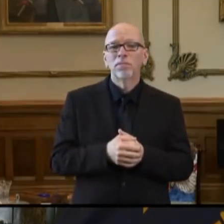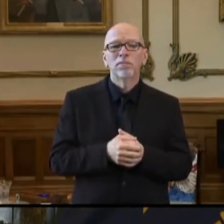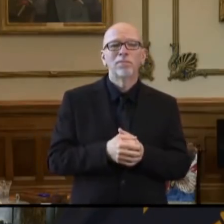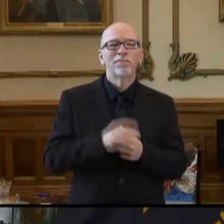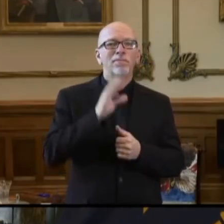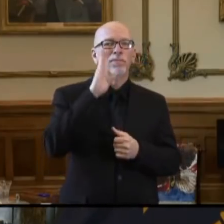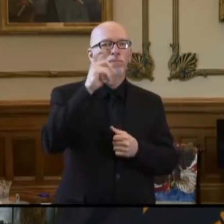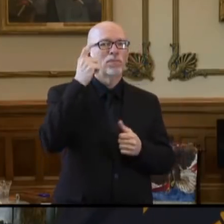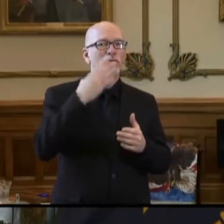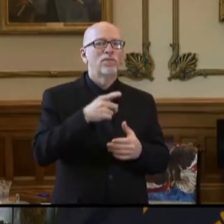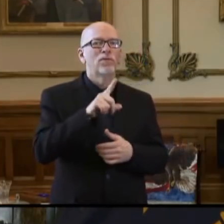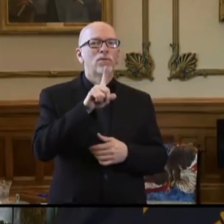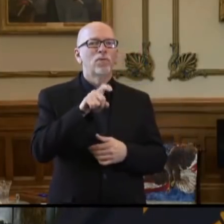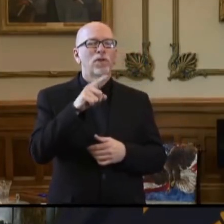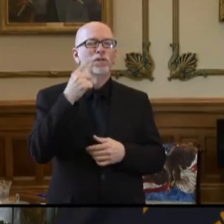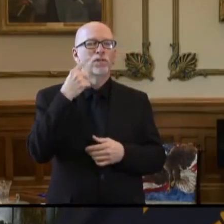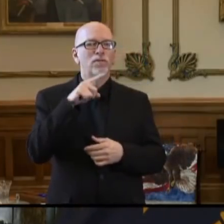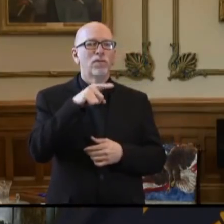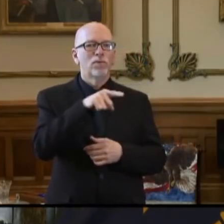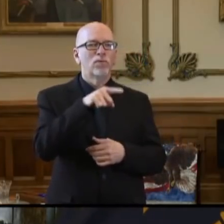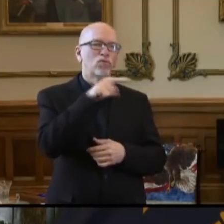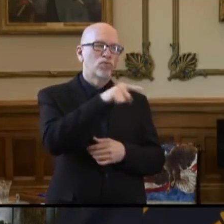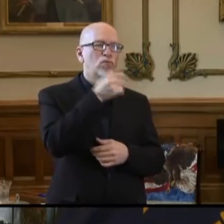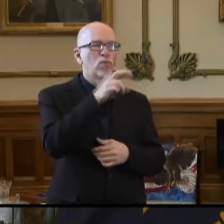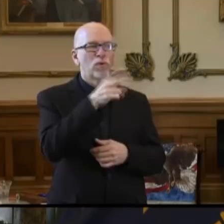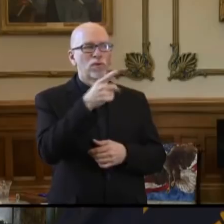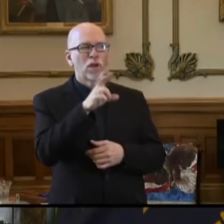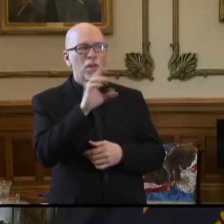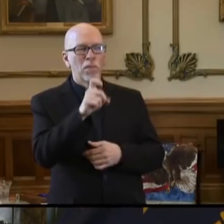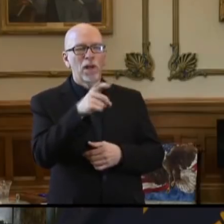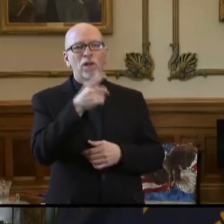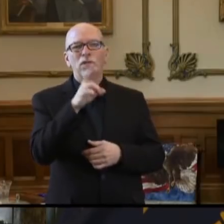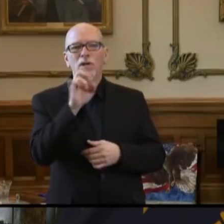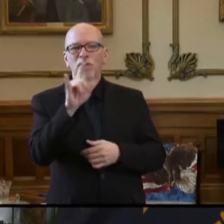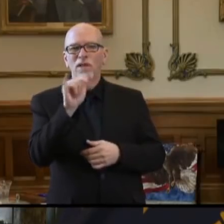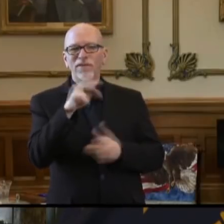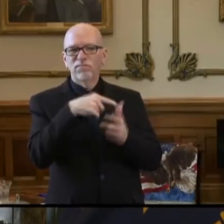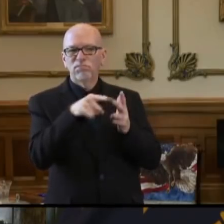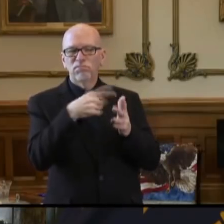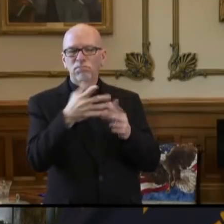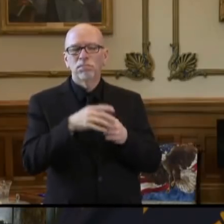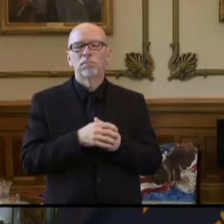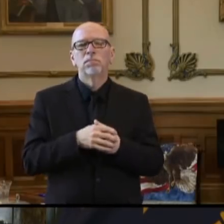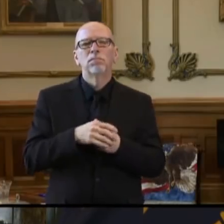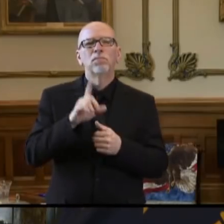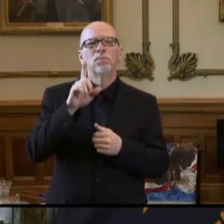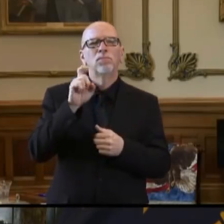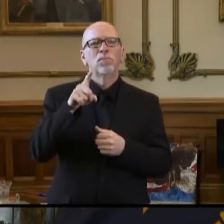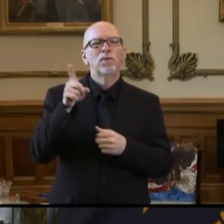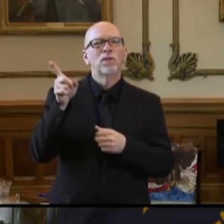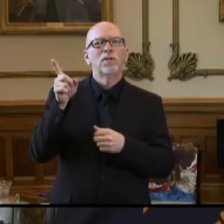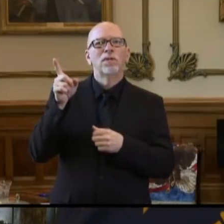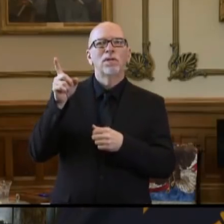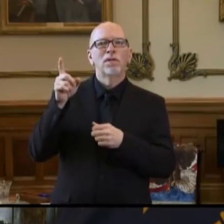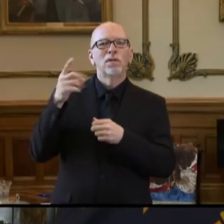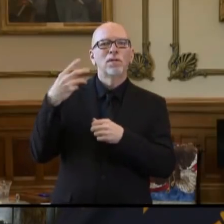HAKIM SHABAZZ AND POLITICS DO YOU FEEL ABOUT YOUR QUESTION